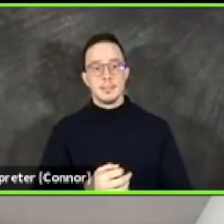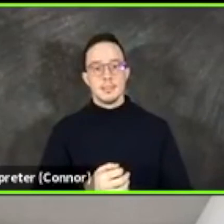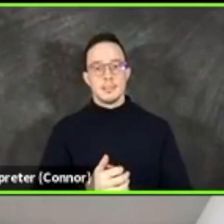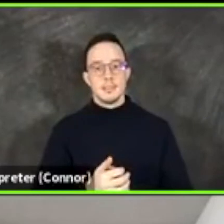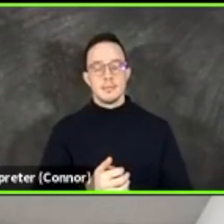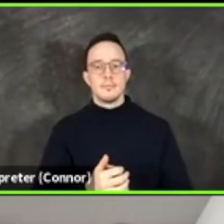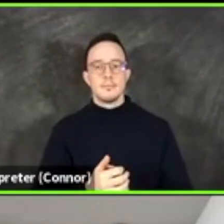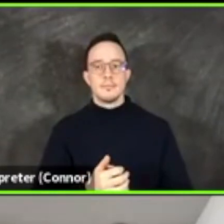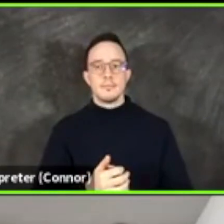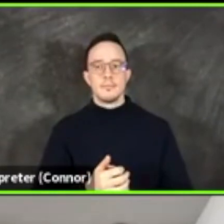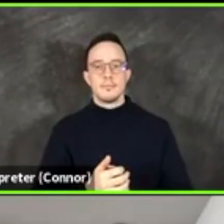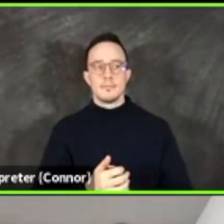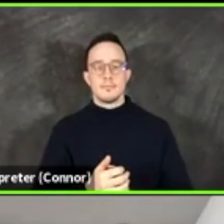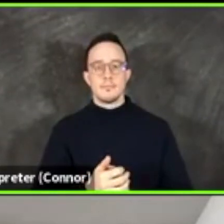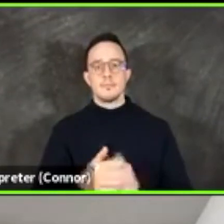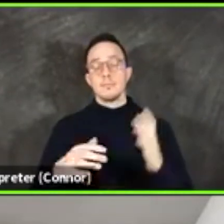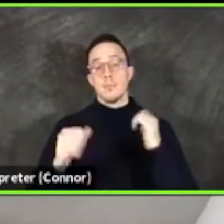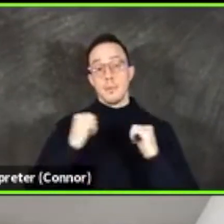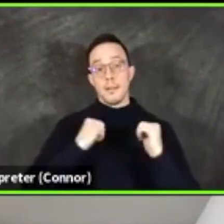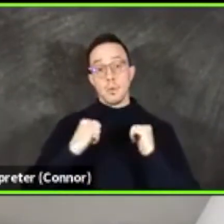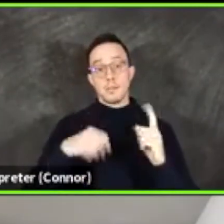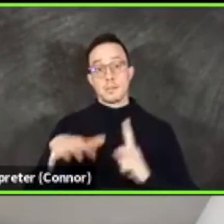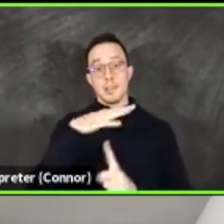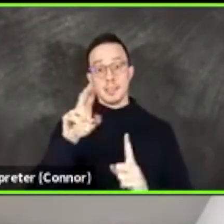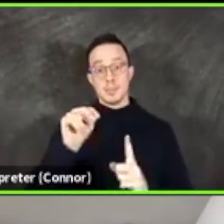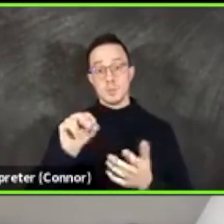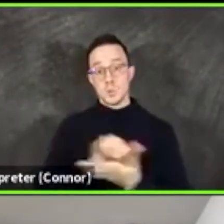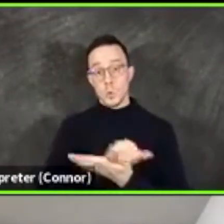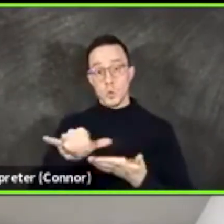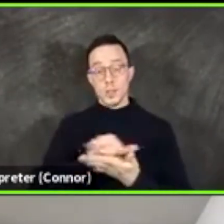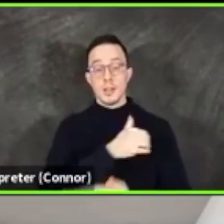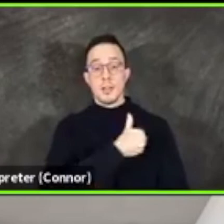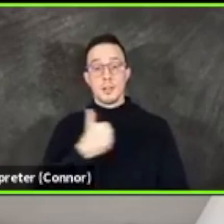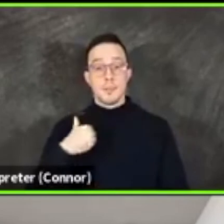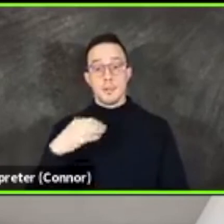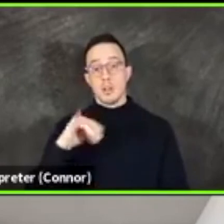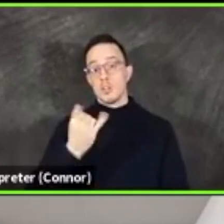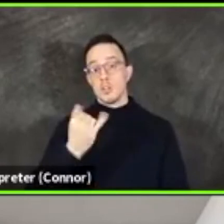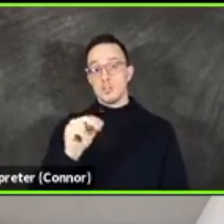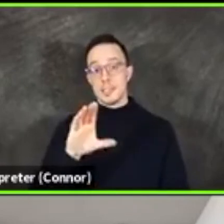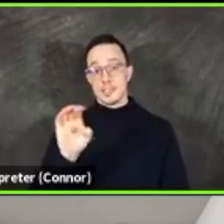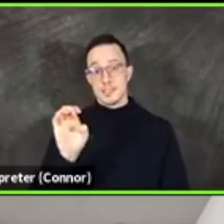PERFORMANCE SPACE NEW YORK, THE MEMBERS ARE JANICE AMAYA THE COLLECTIVE, JONATHAN